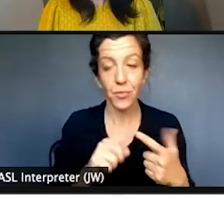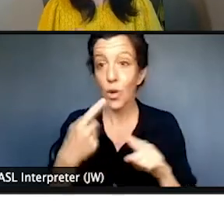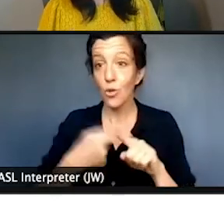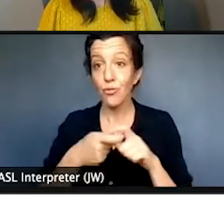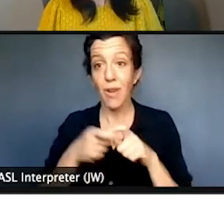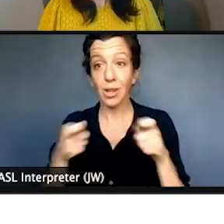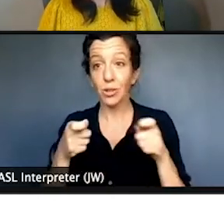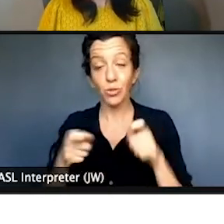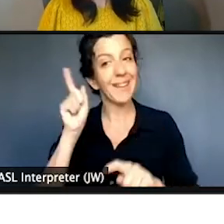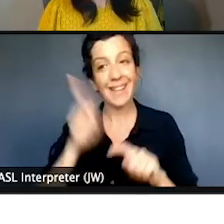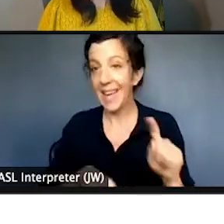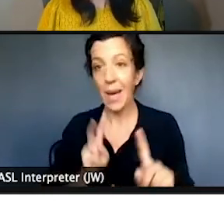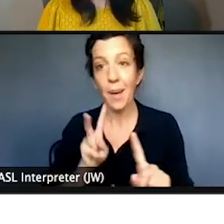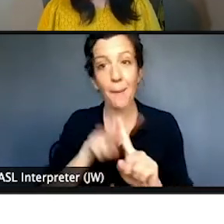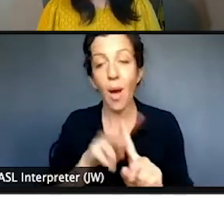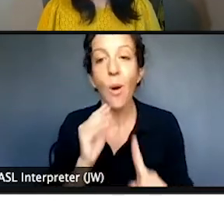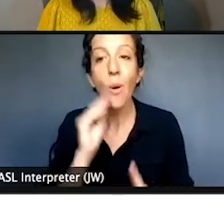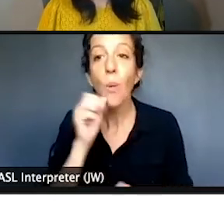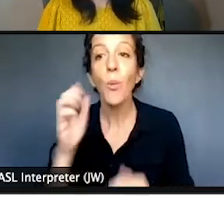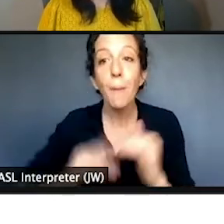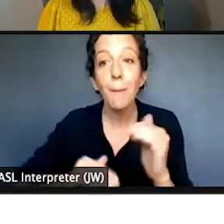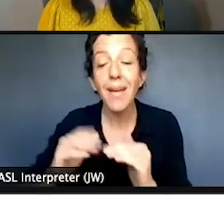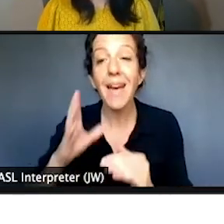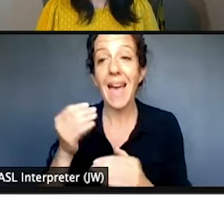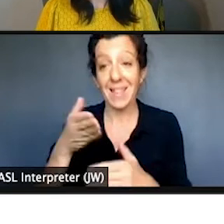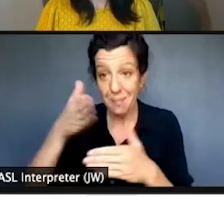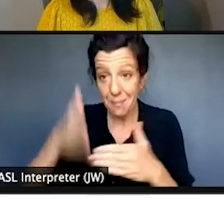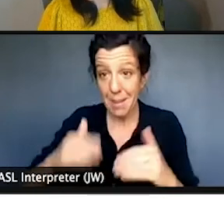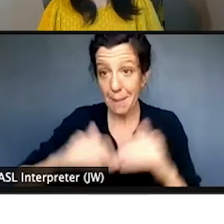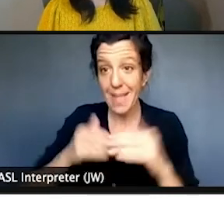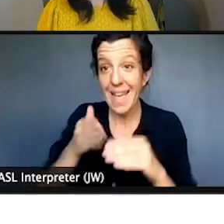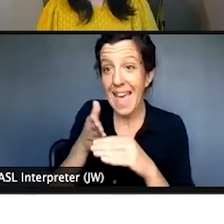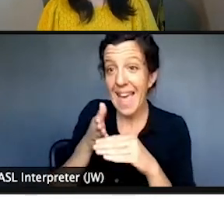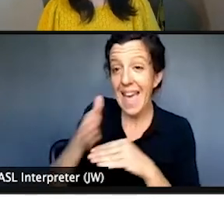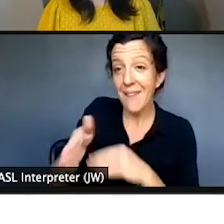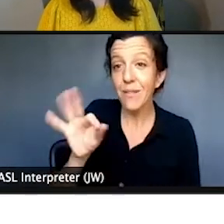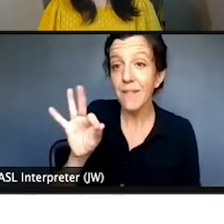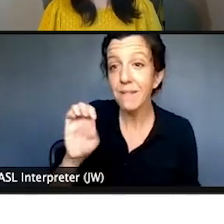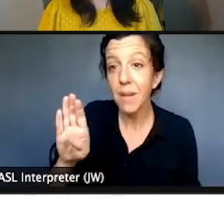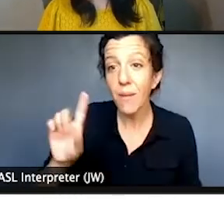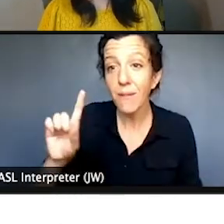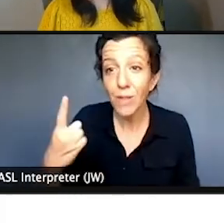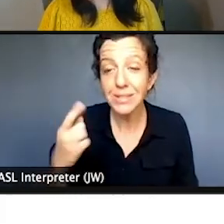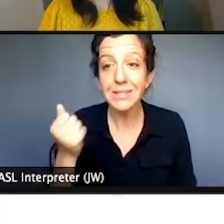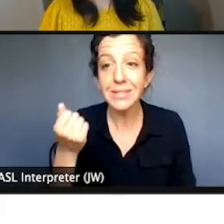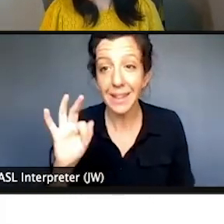So this measure would have a number of effects on state and local revenues, specifically property tax, sales tax